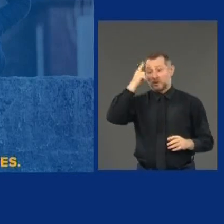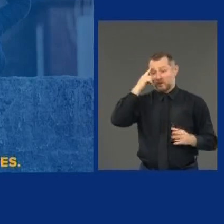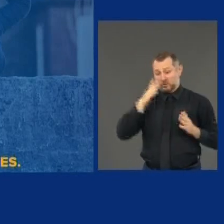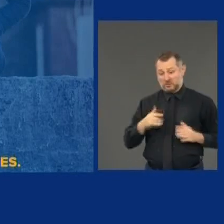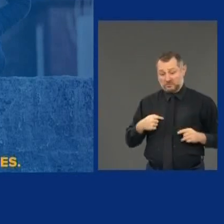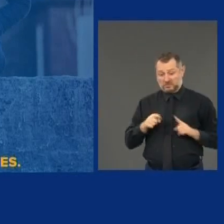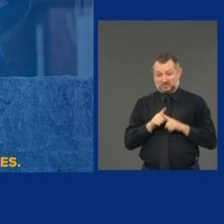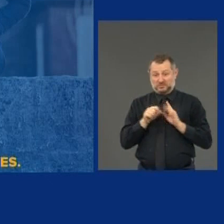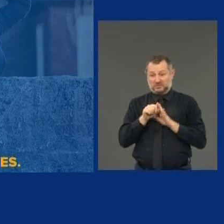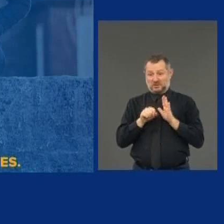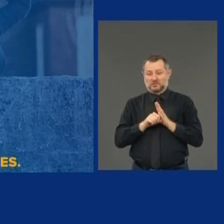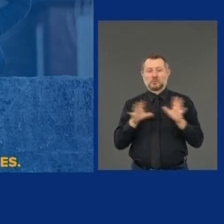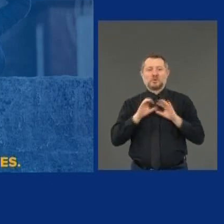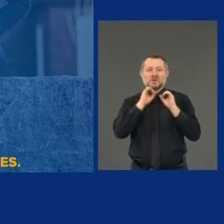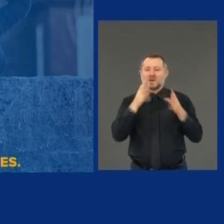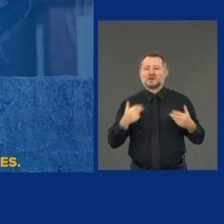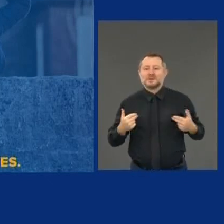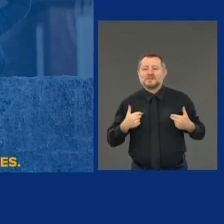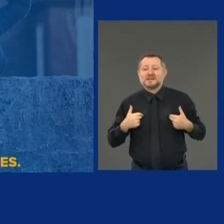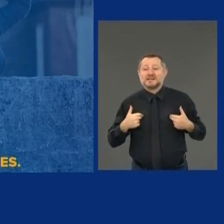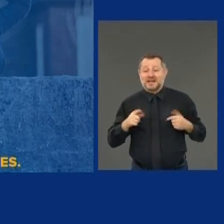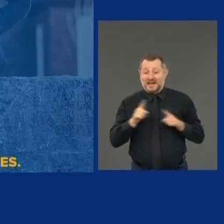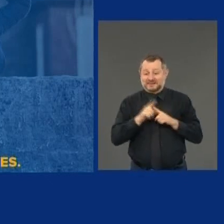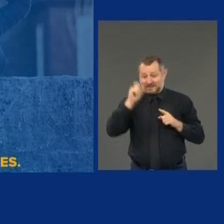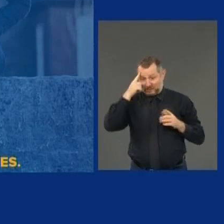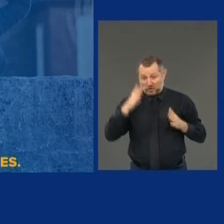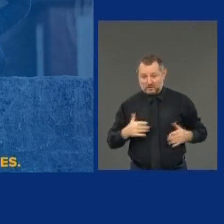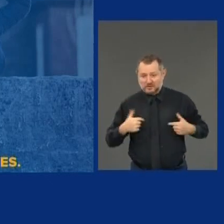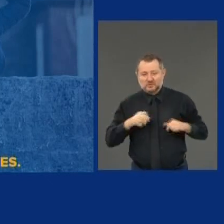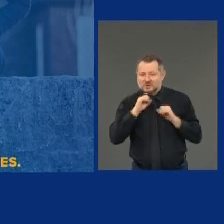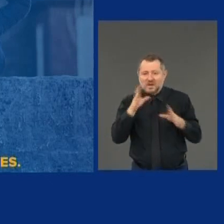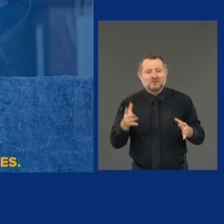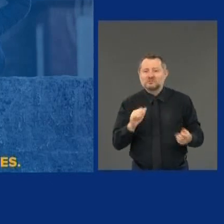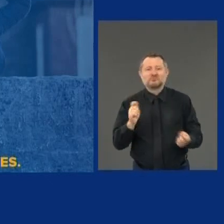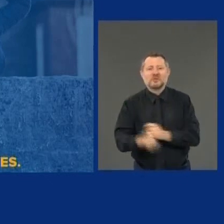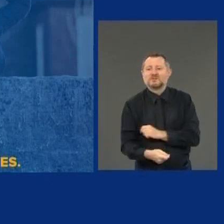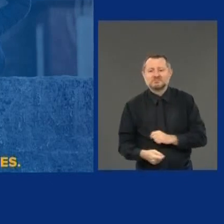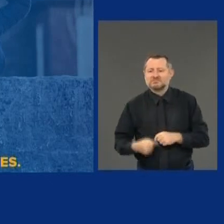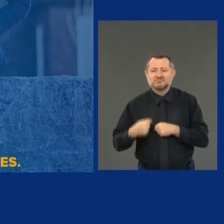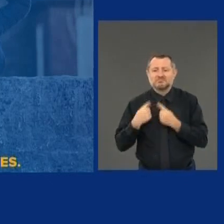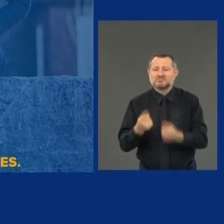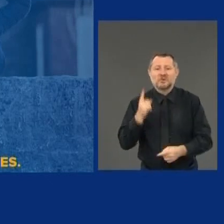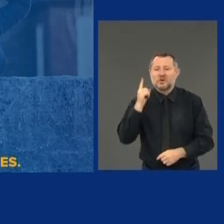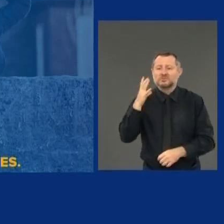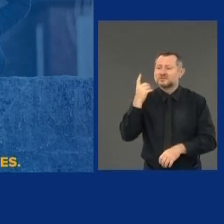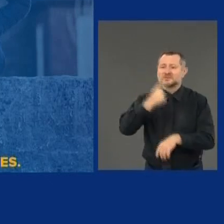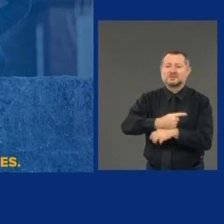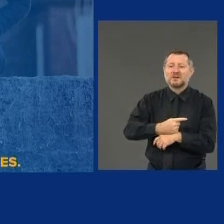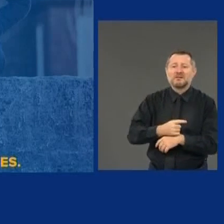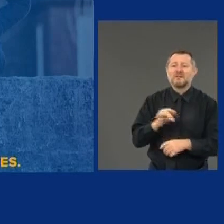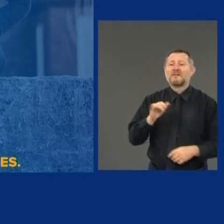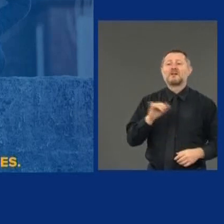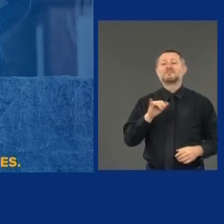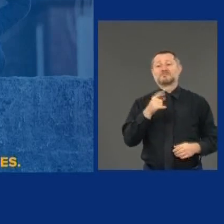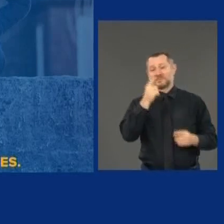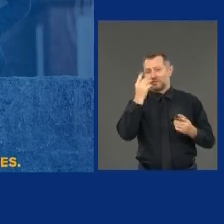IT IS ALL UP TO YOU. GOVERNMENT DID NOTHING. I DID NOTHING FOR THE PAST 100